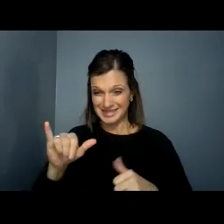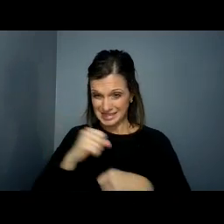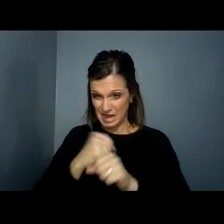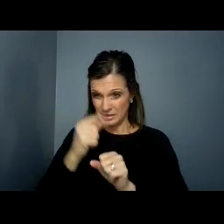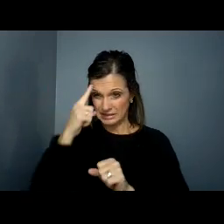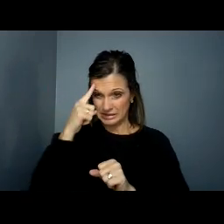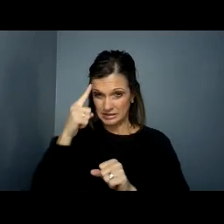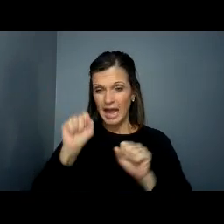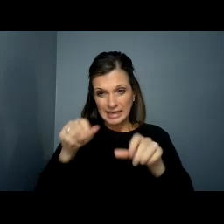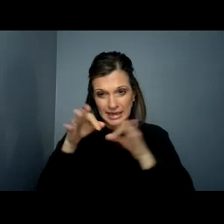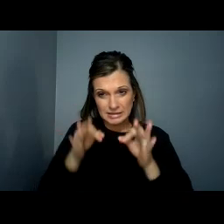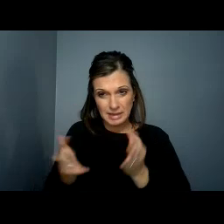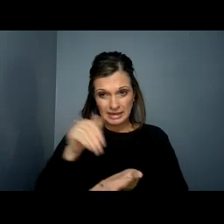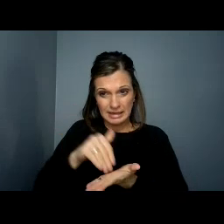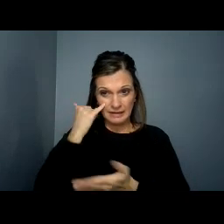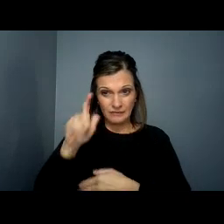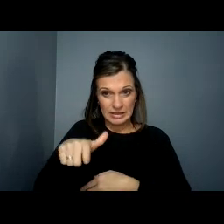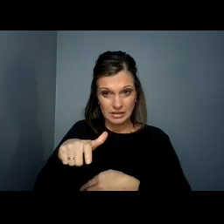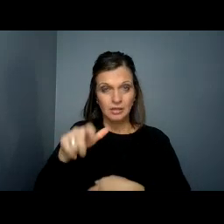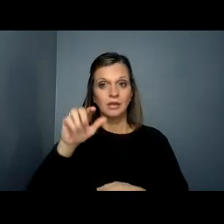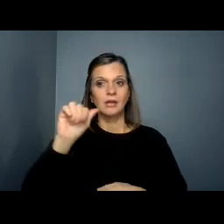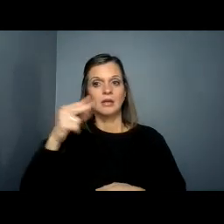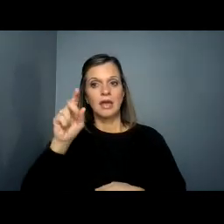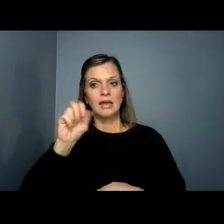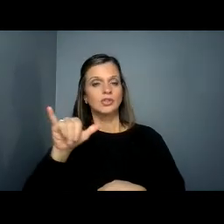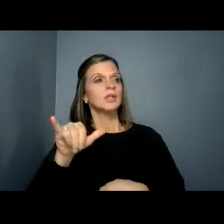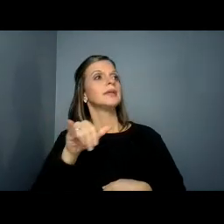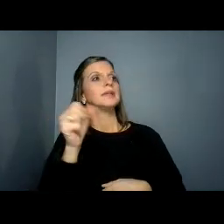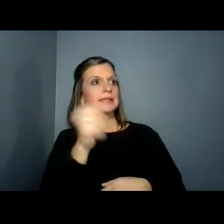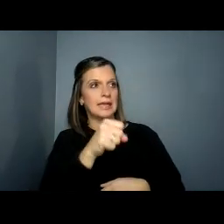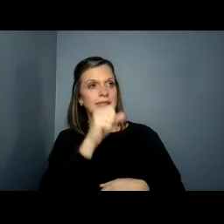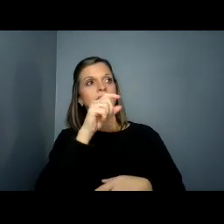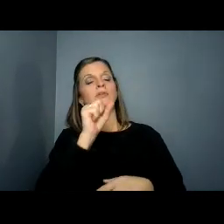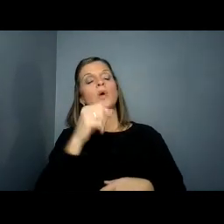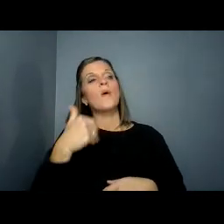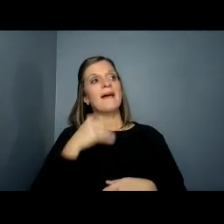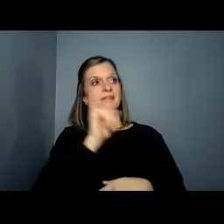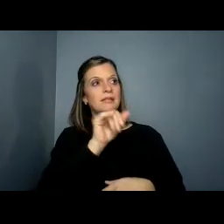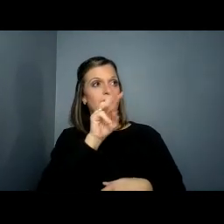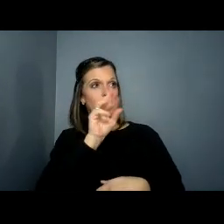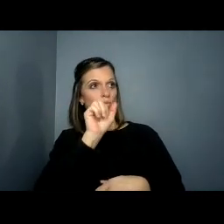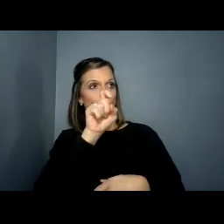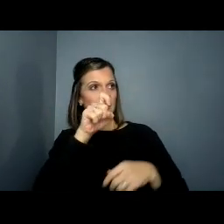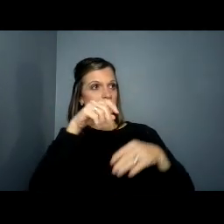Yeah. So that having that wax in the ear can affect the type of hearing loss that someone or